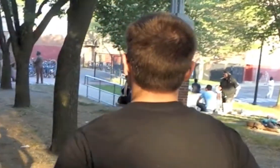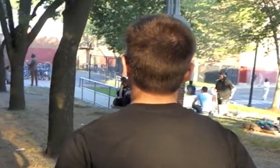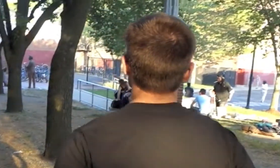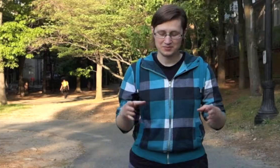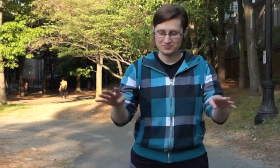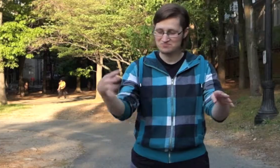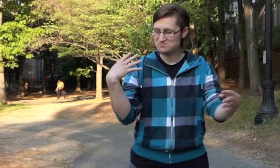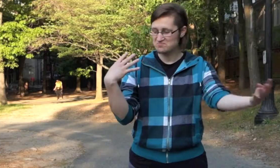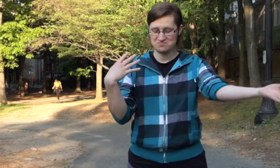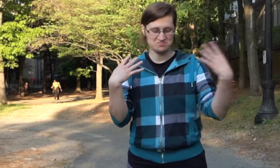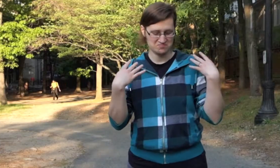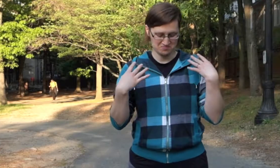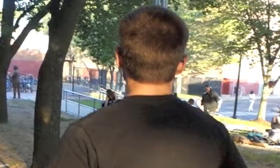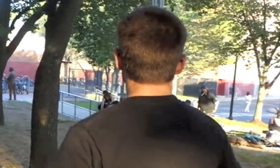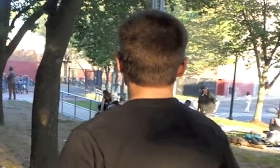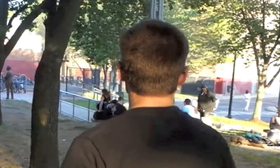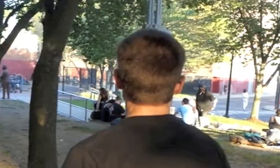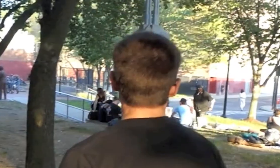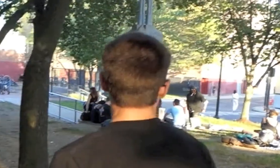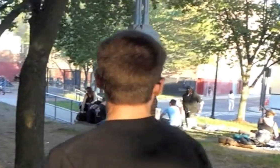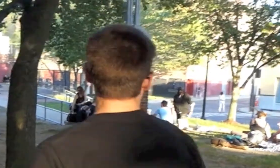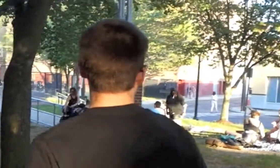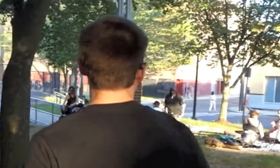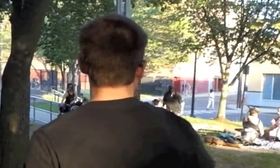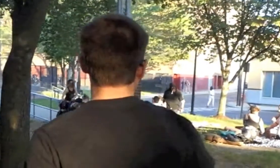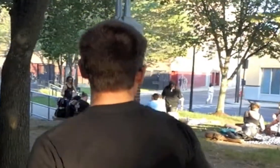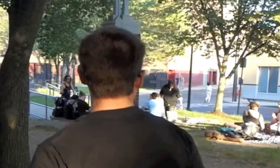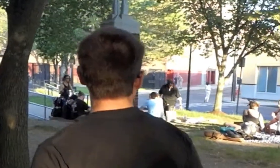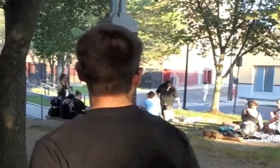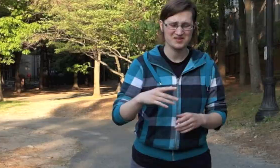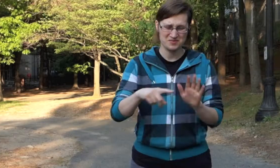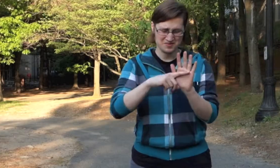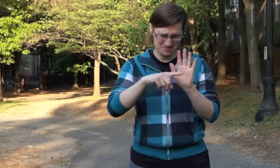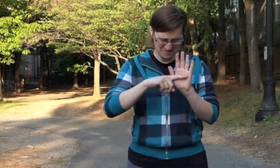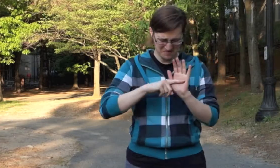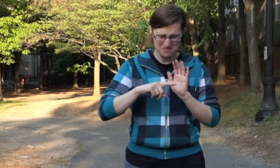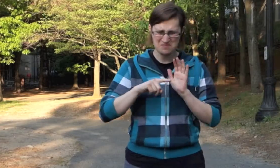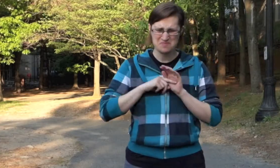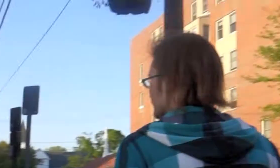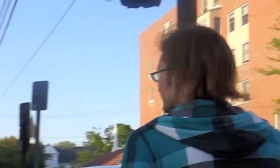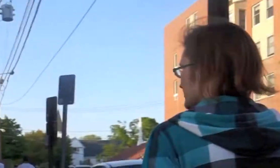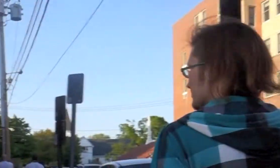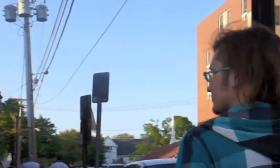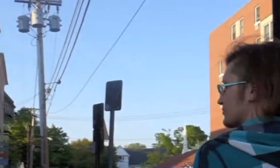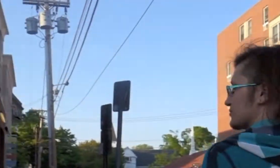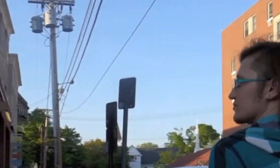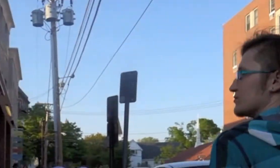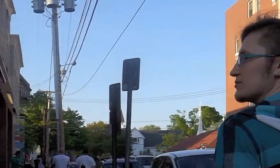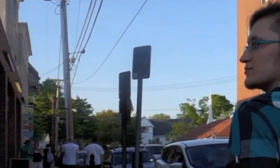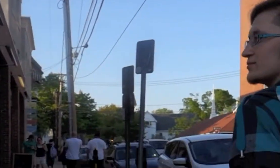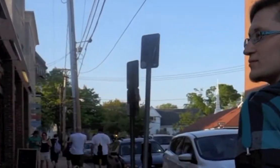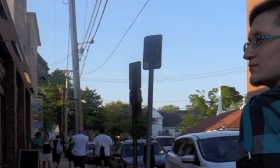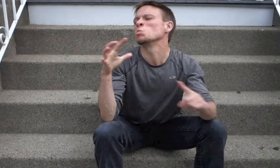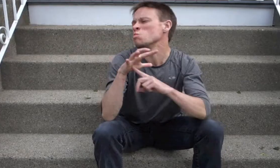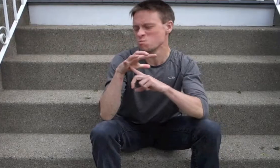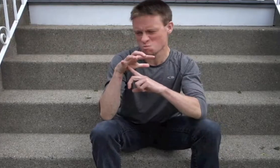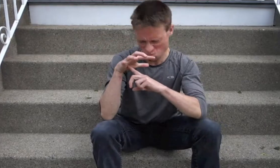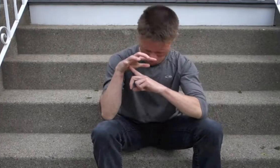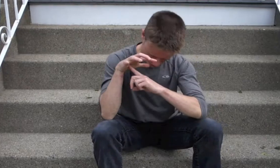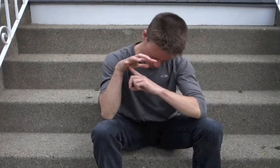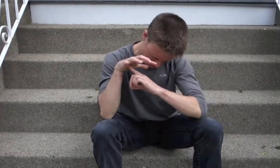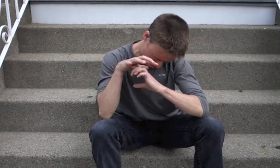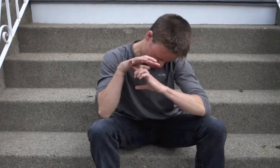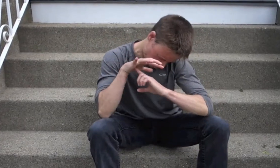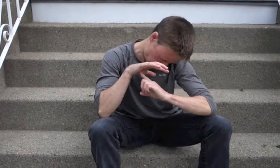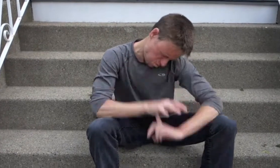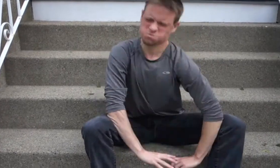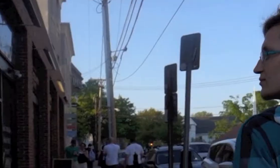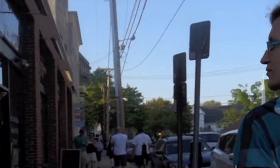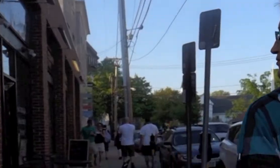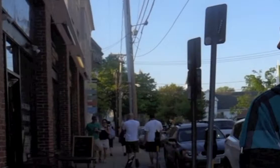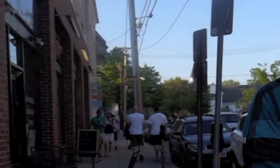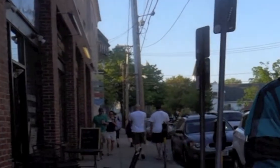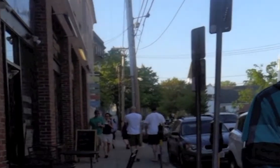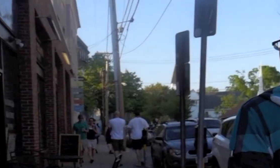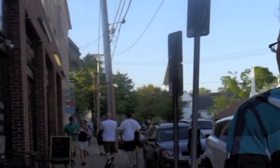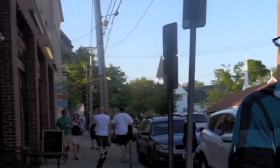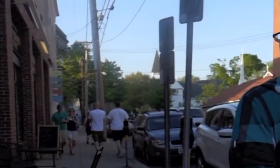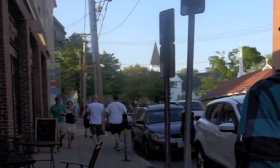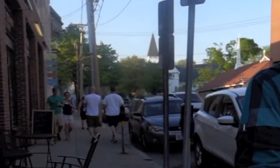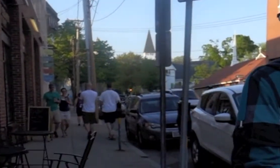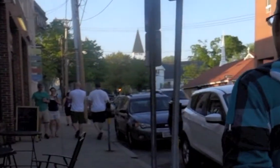I won't fall out of love, I won't fall out of